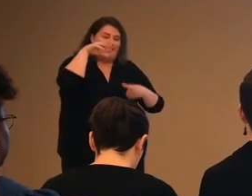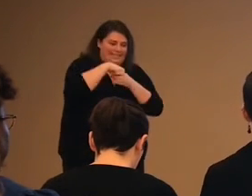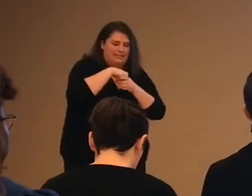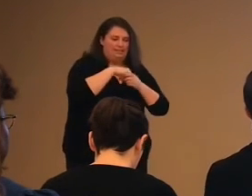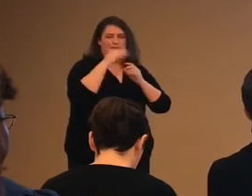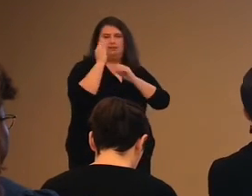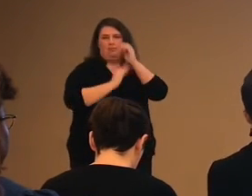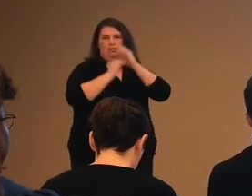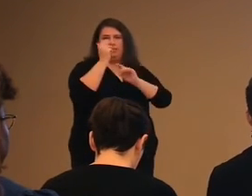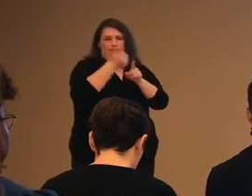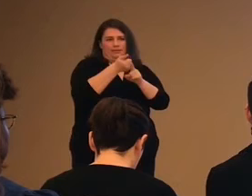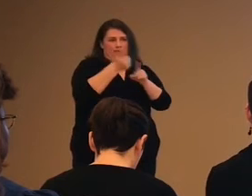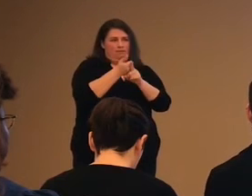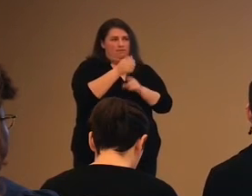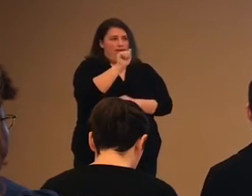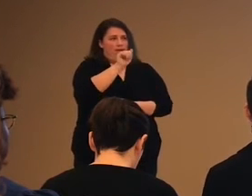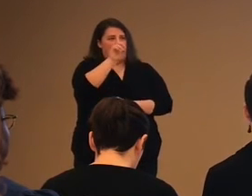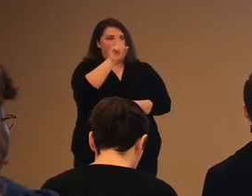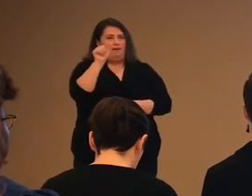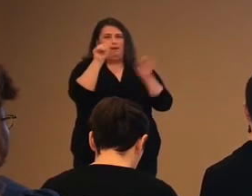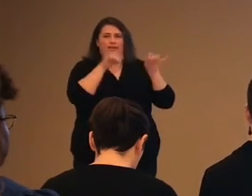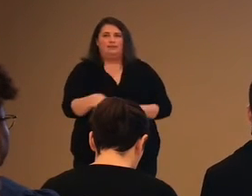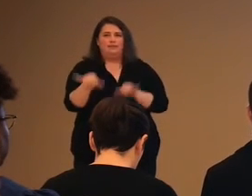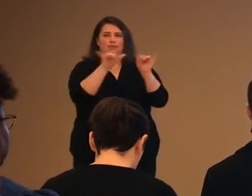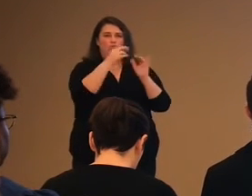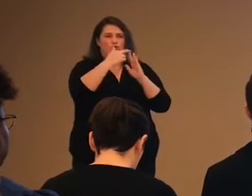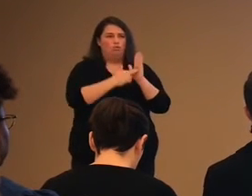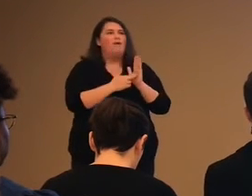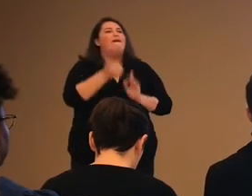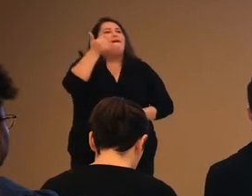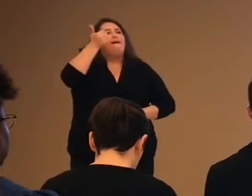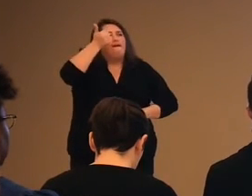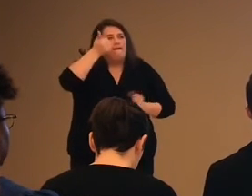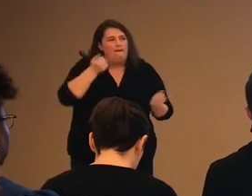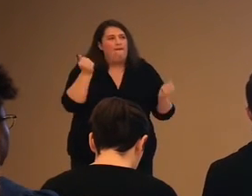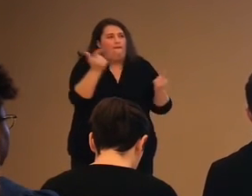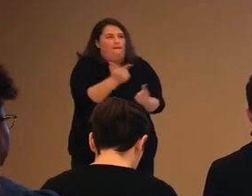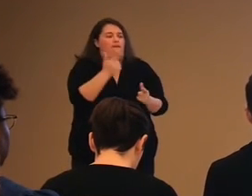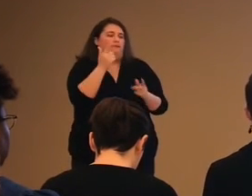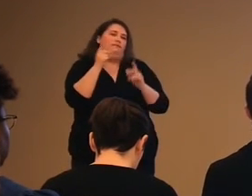by 80 standards every Visitor should be able to get into all of our institutions